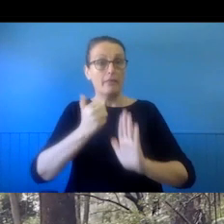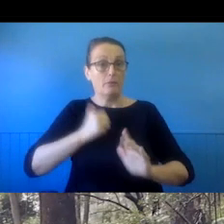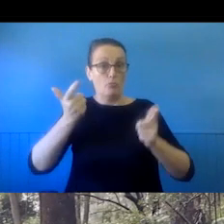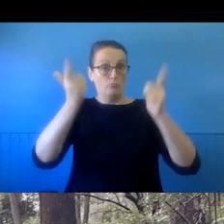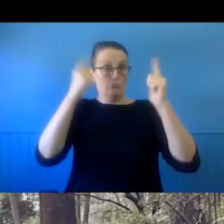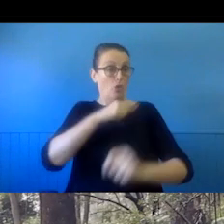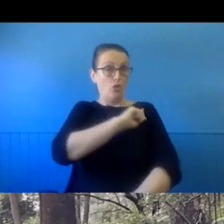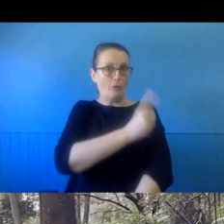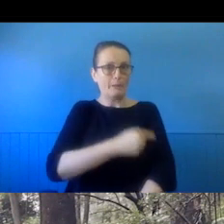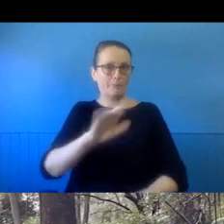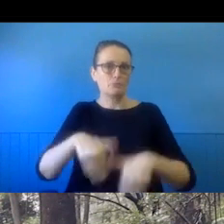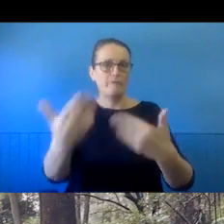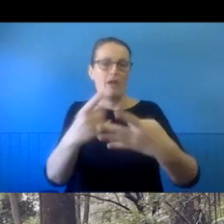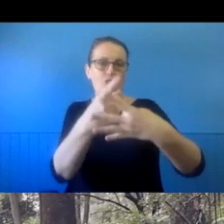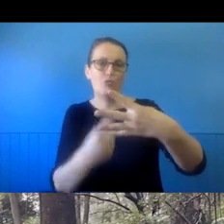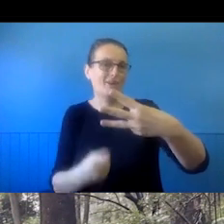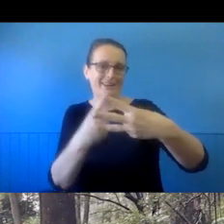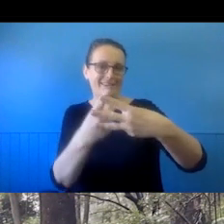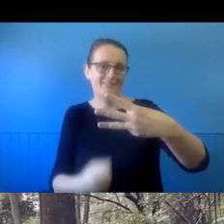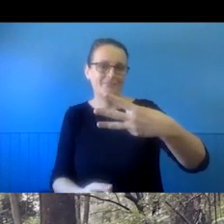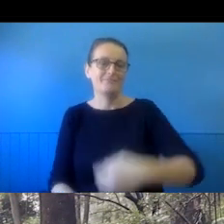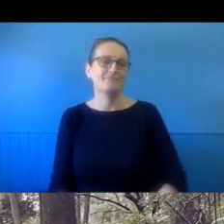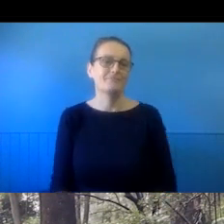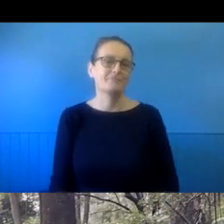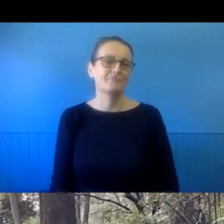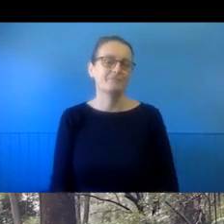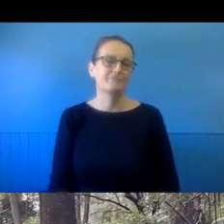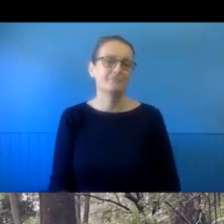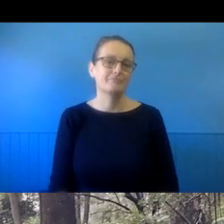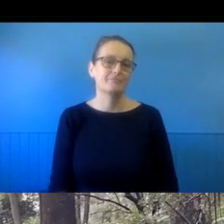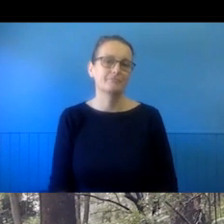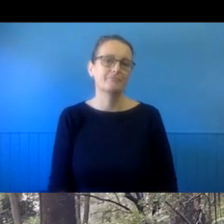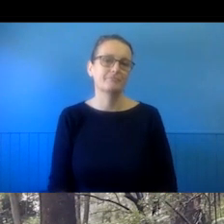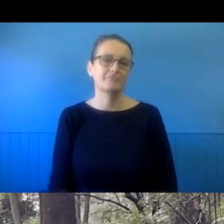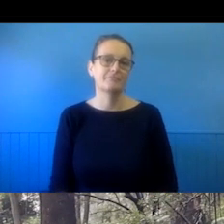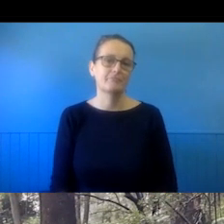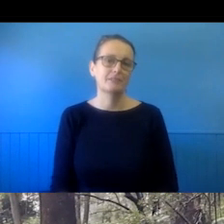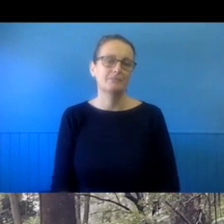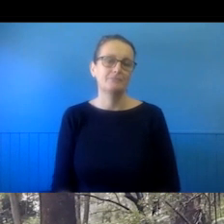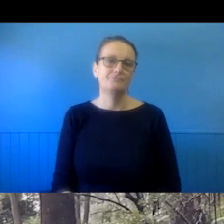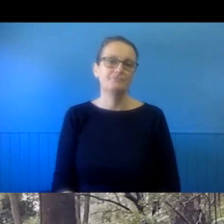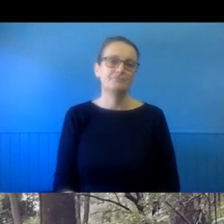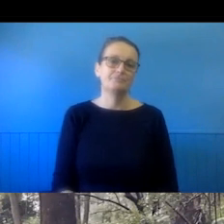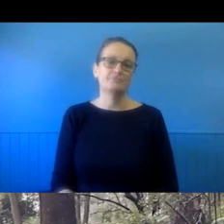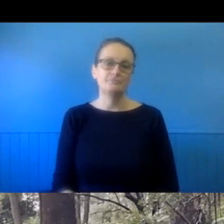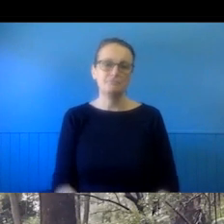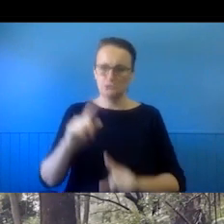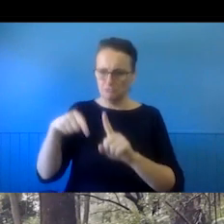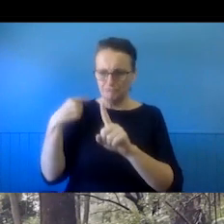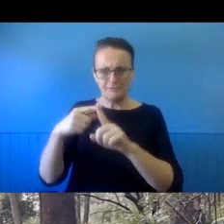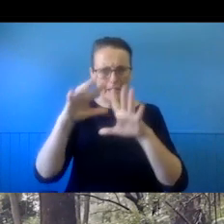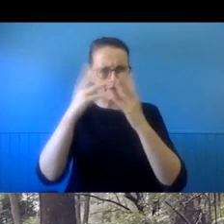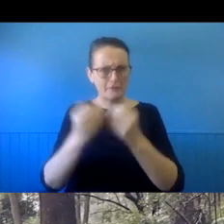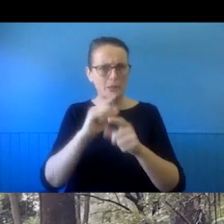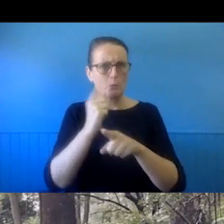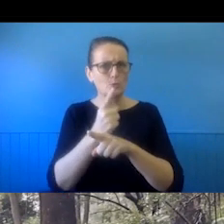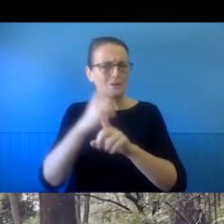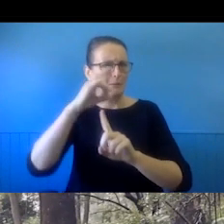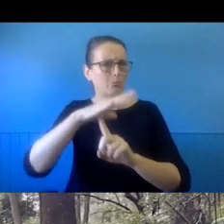important? That's a very good question. It's important because if